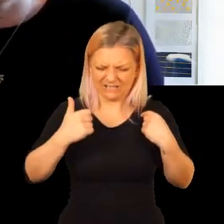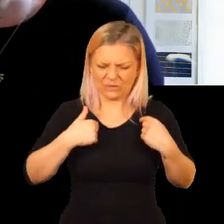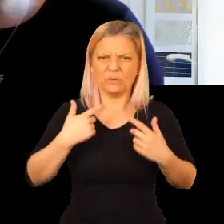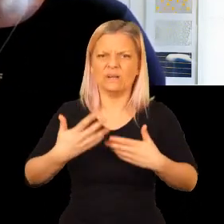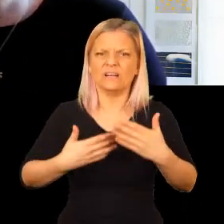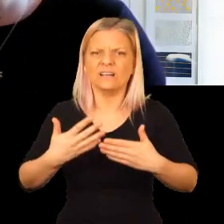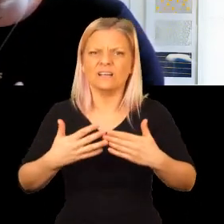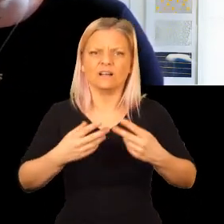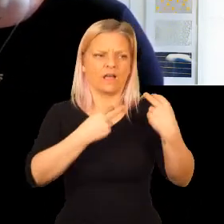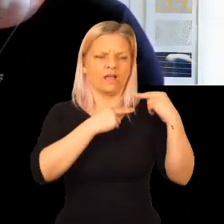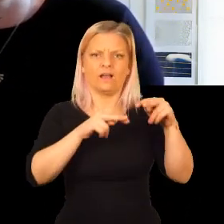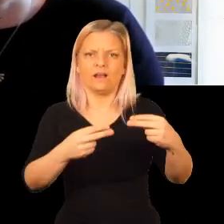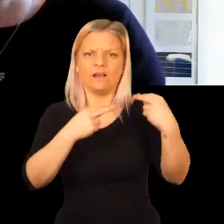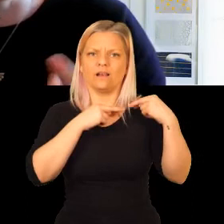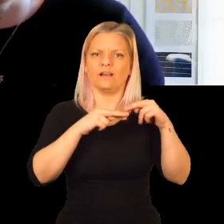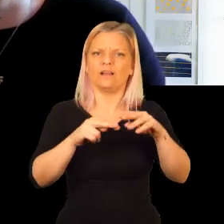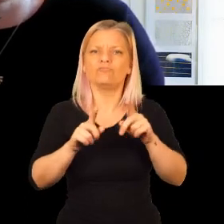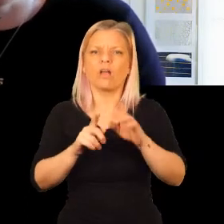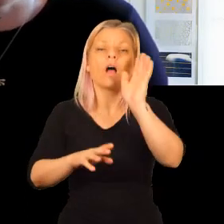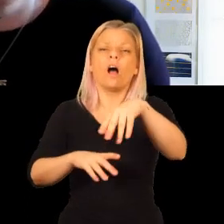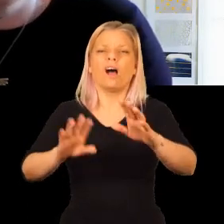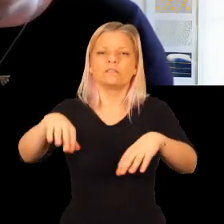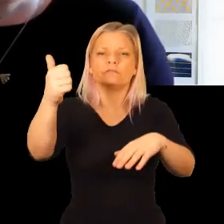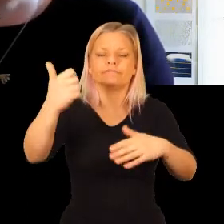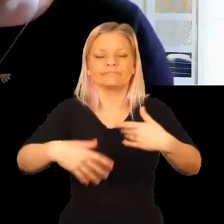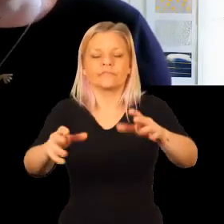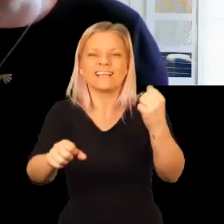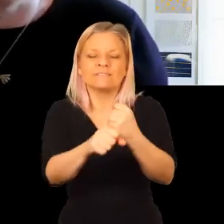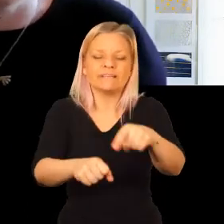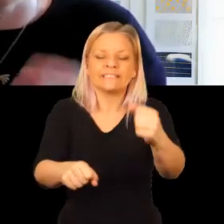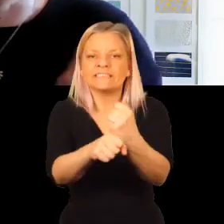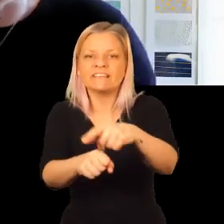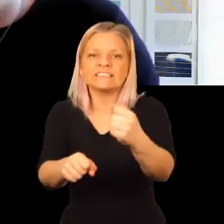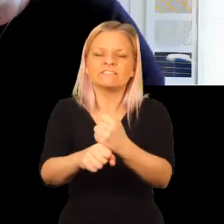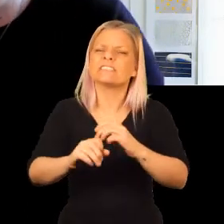about what is it that i'm saying how am i being rather than just go hey ho let's get in there